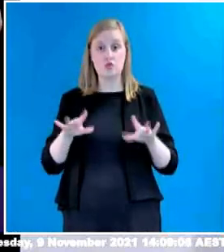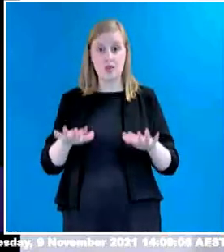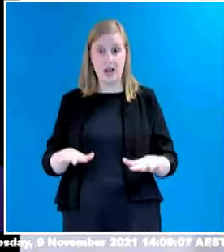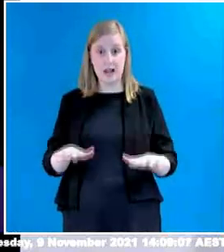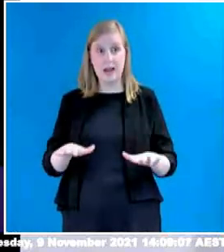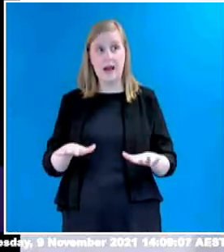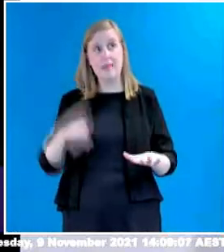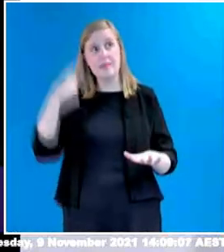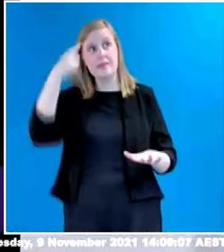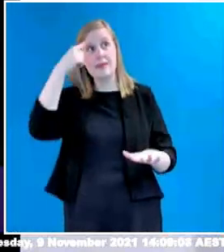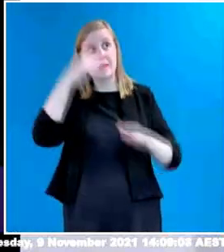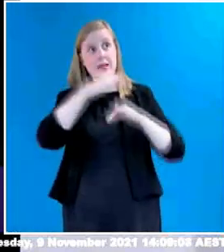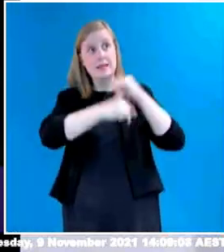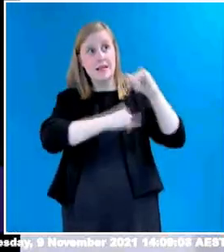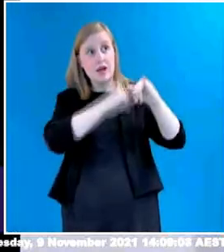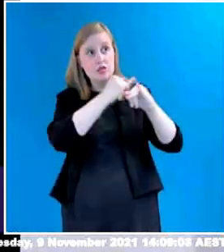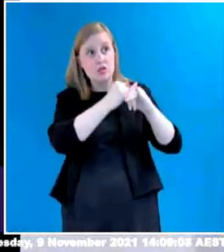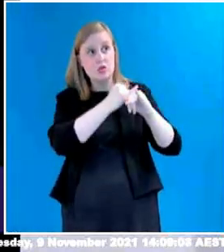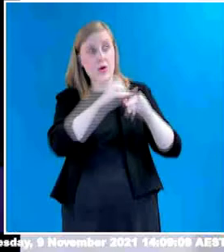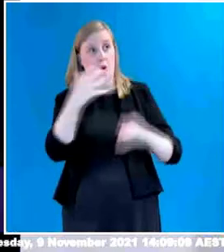Is that what compliance means?